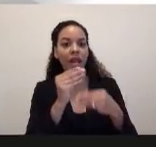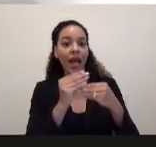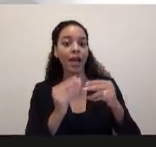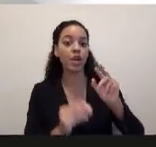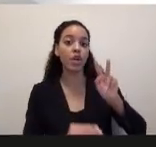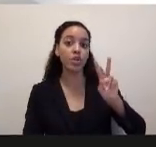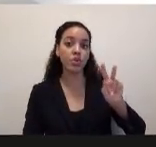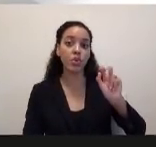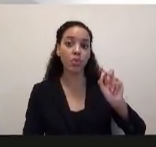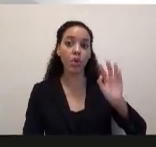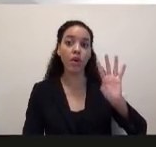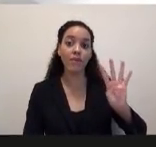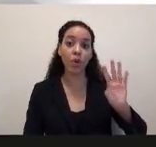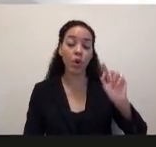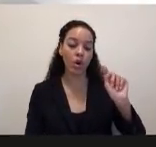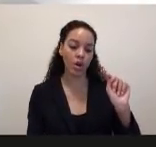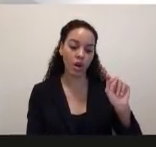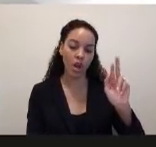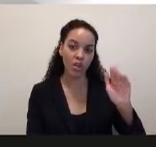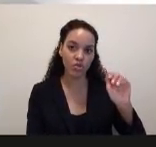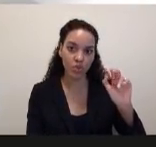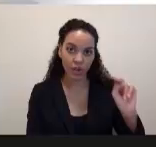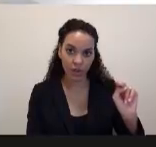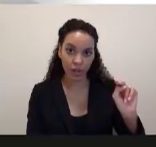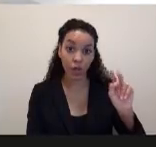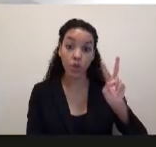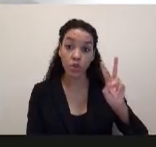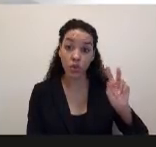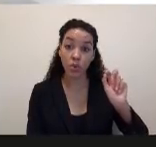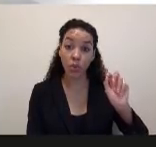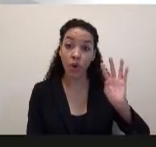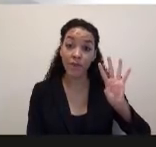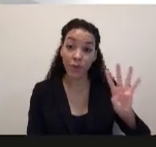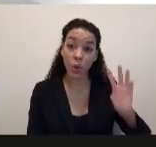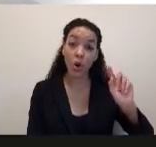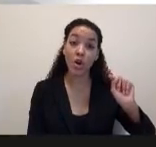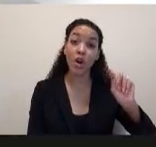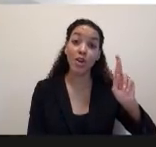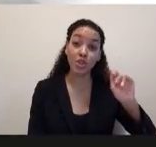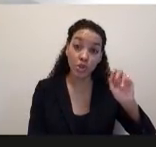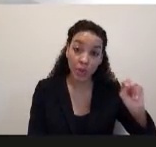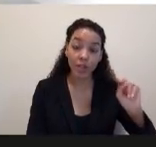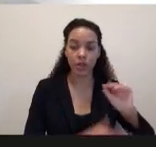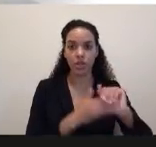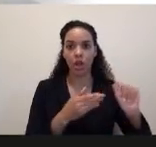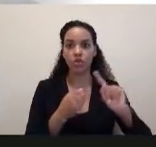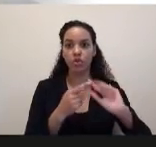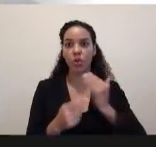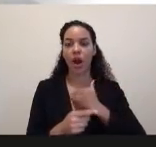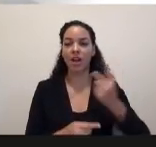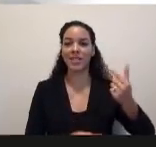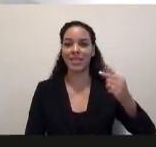$2.4 trillion, that's what a T, to our GDP by 2030. So it's clear that paid leave